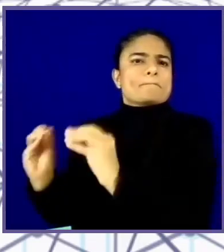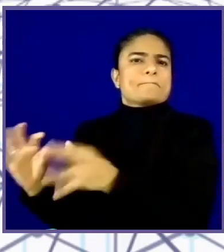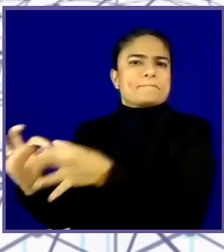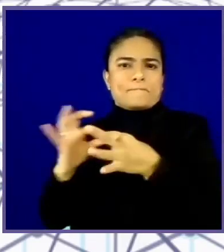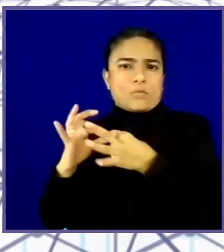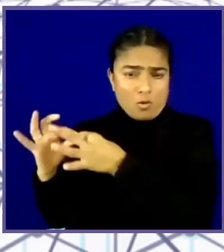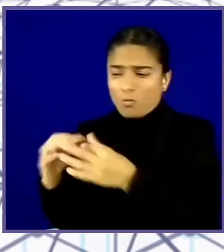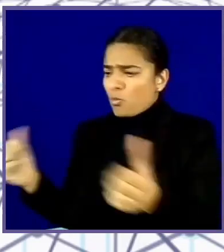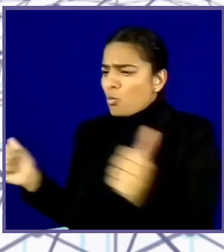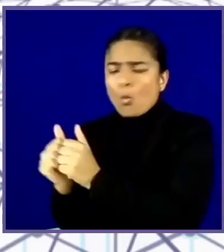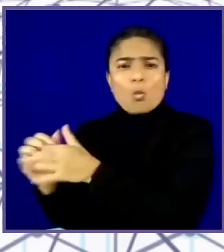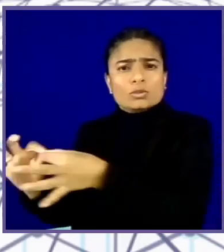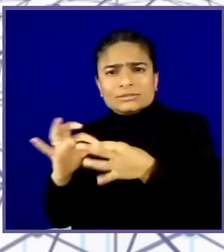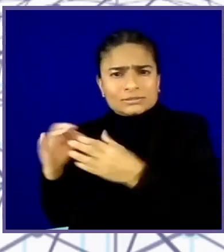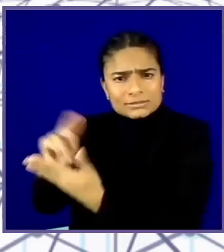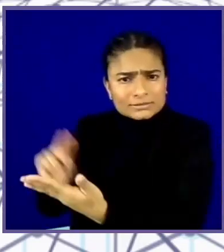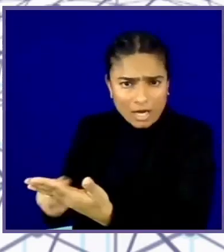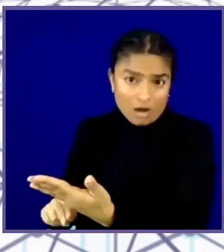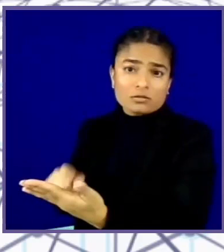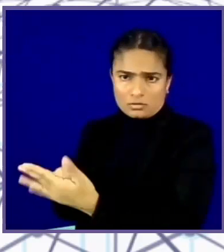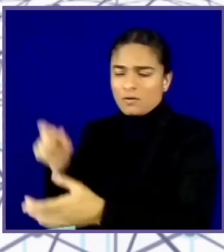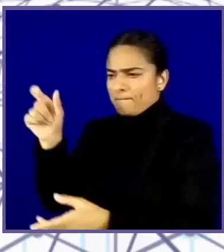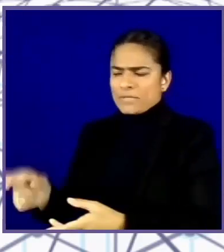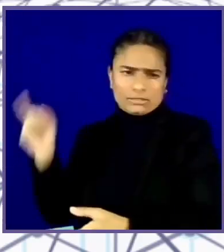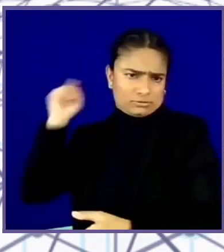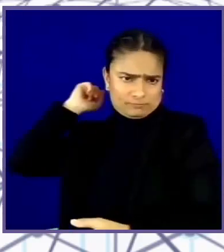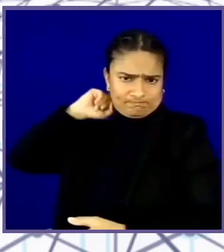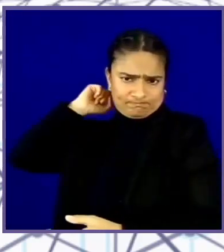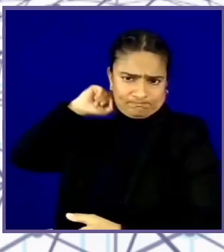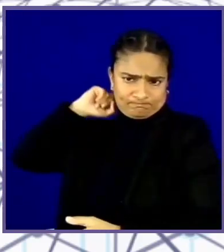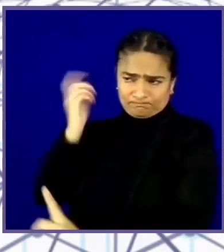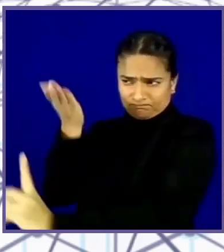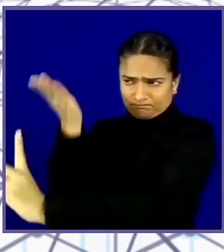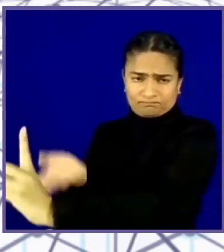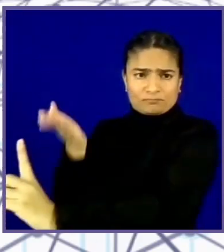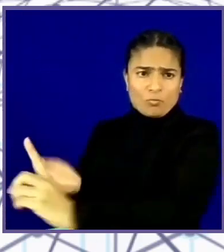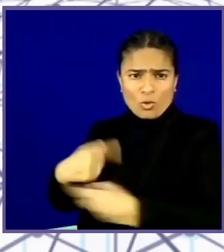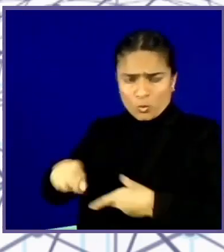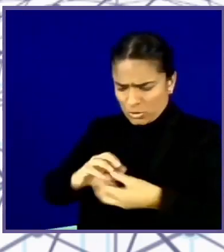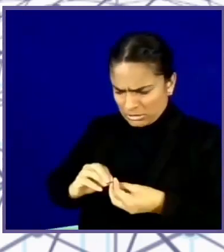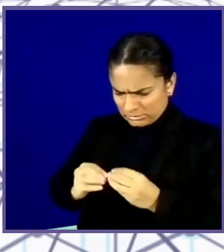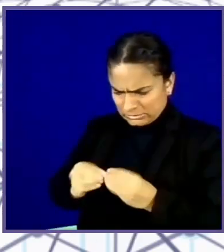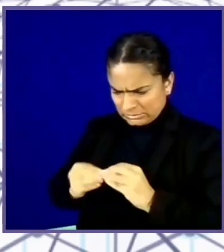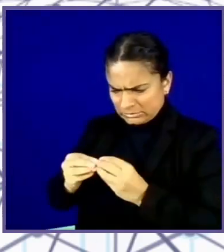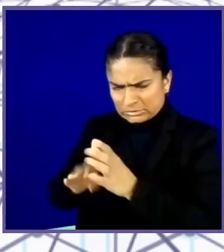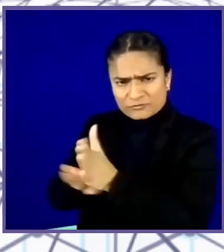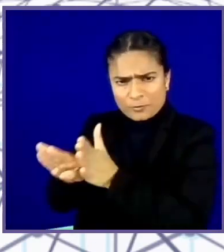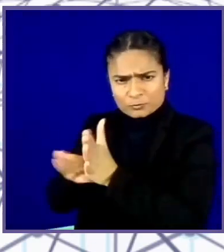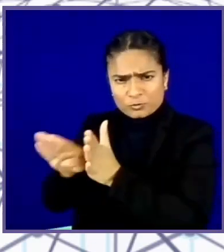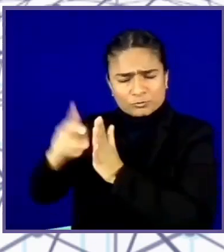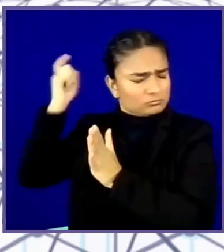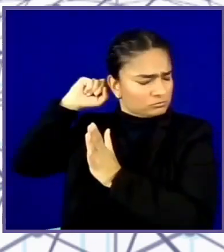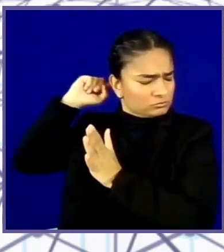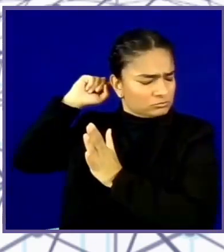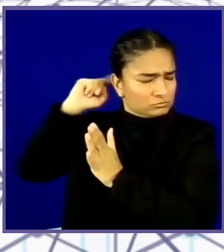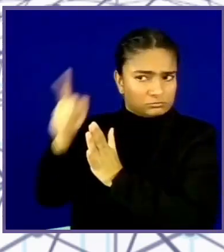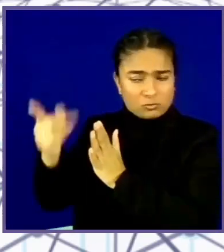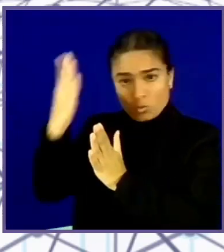all of the interdisciplinary team, enhancing given the ability to choose an appropriate